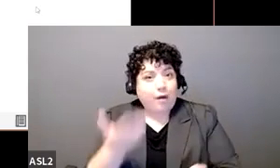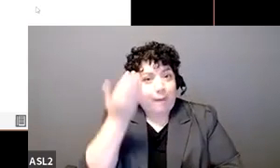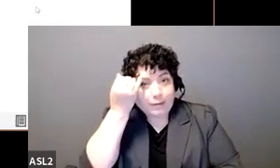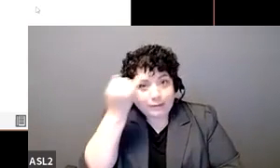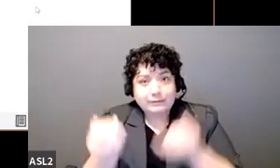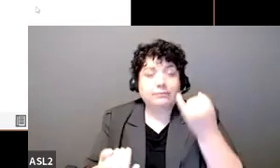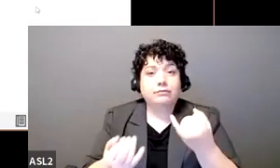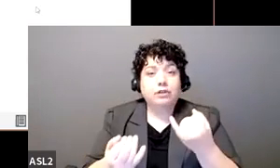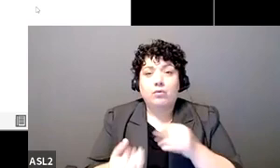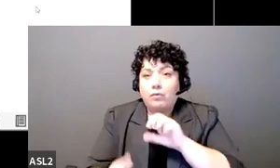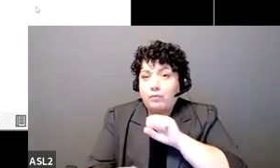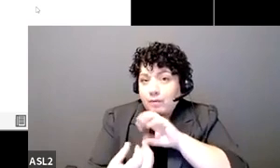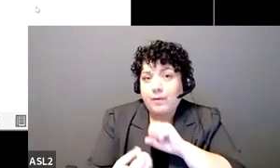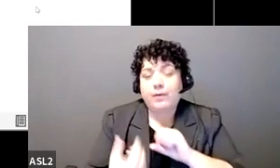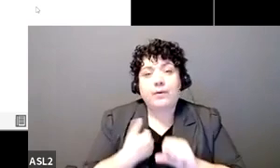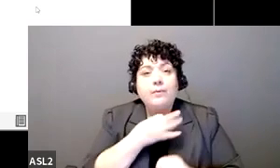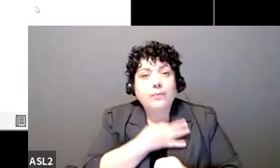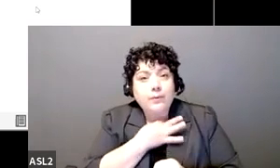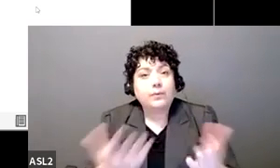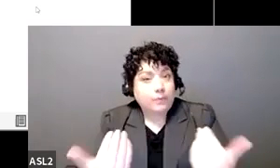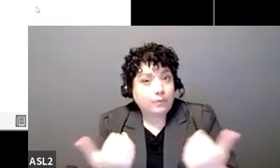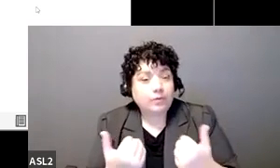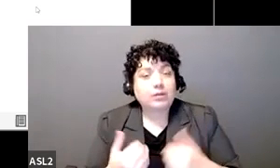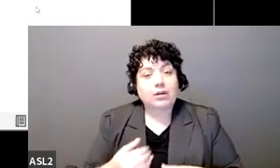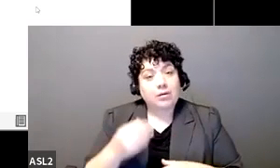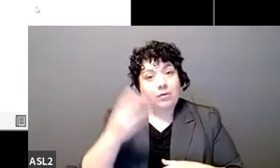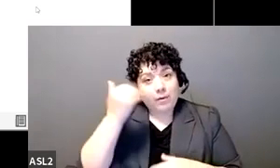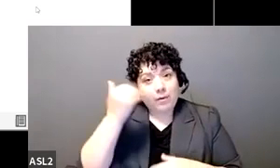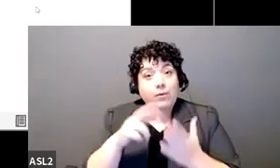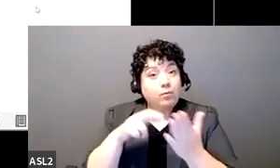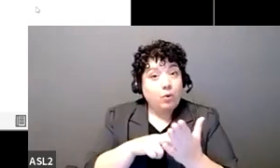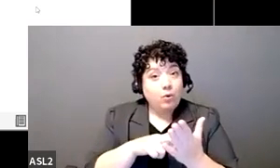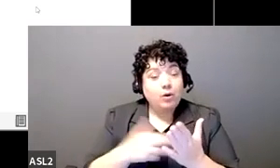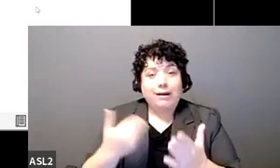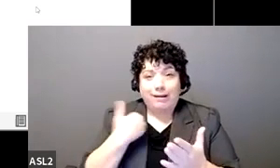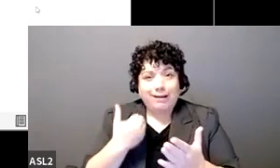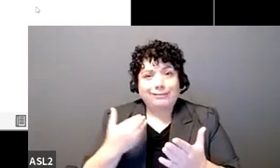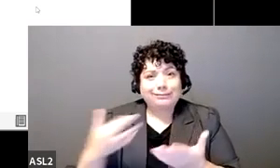which we really like to hear about because this synthesis report is an evolving document and